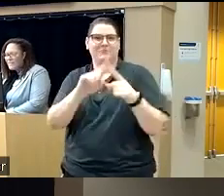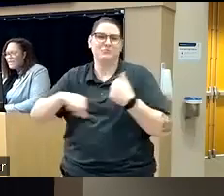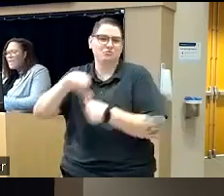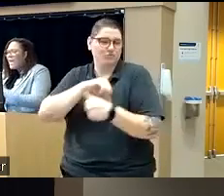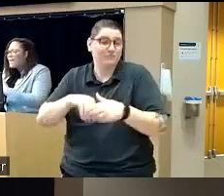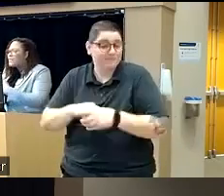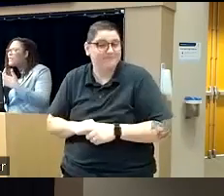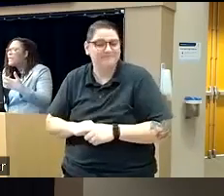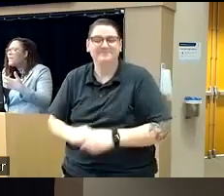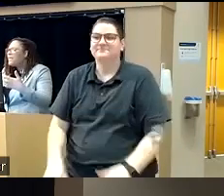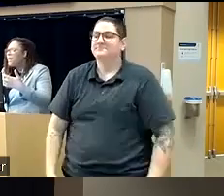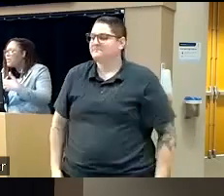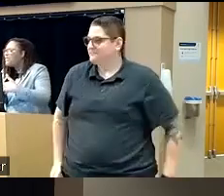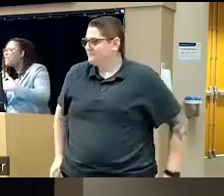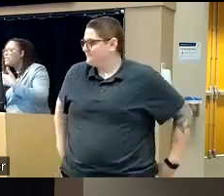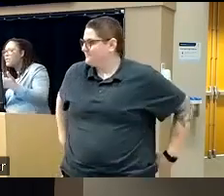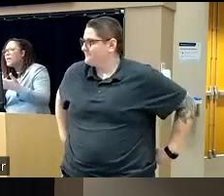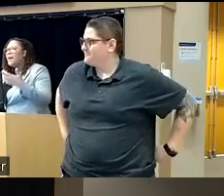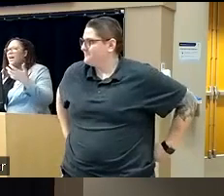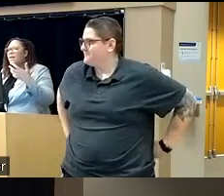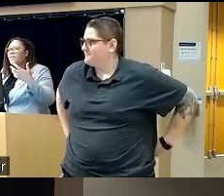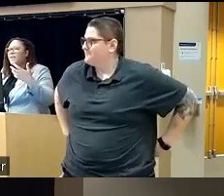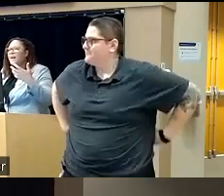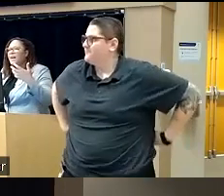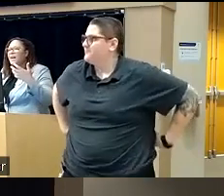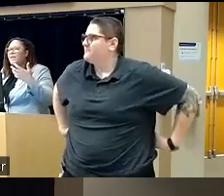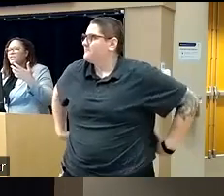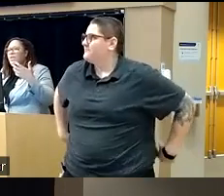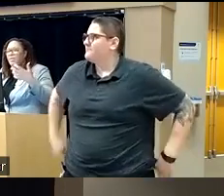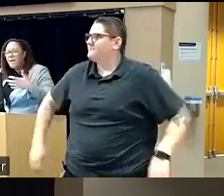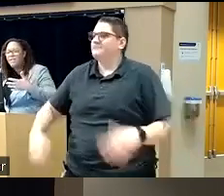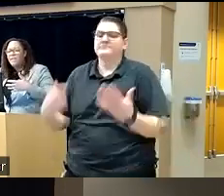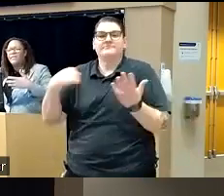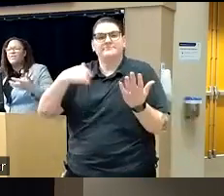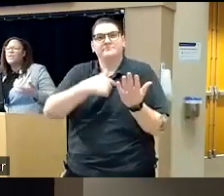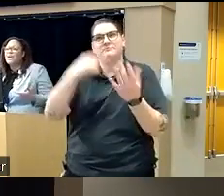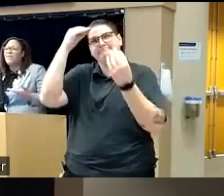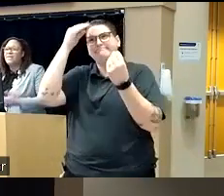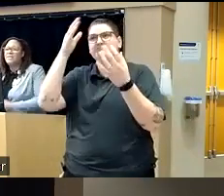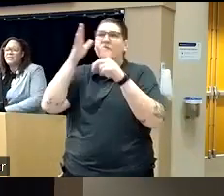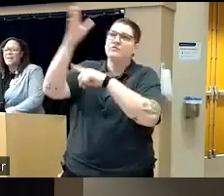um as we're thinking about what the future of uh strong recovery the future of addiction